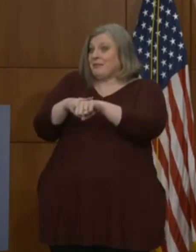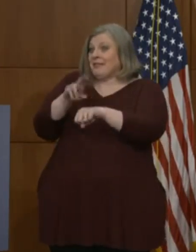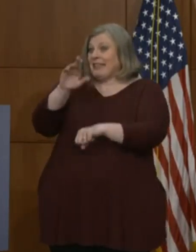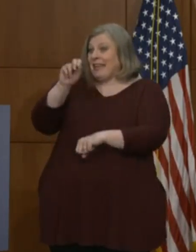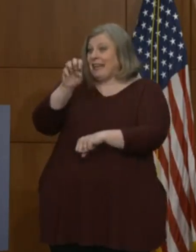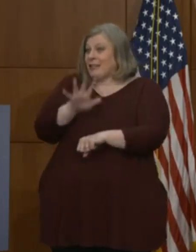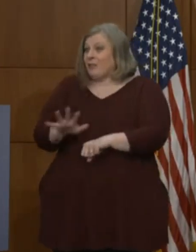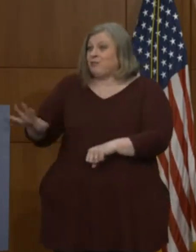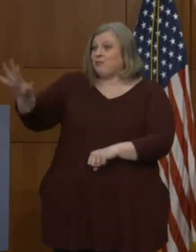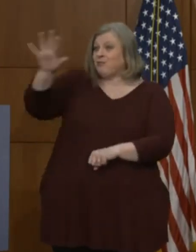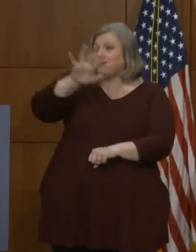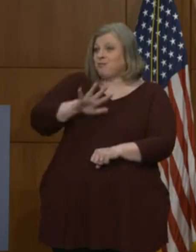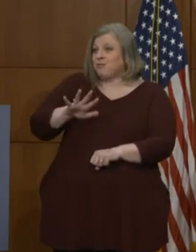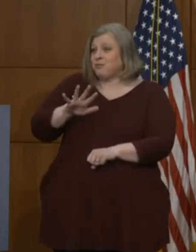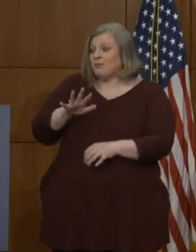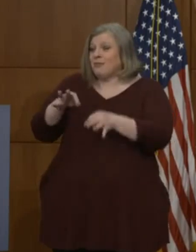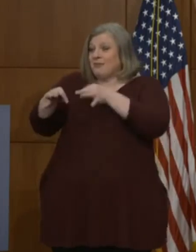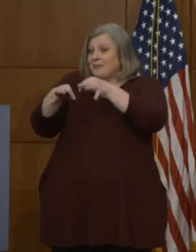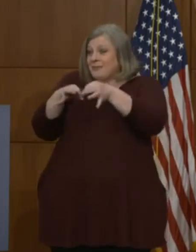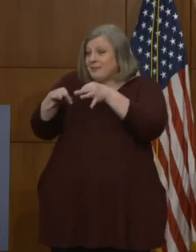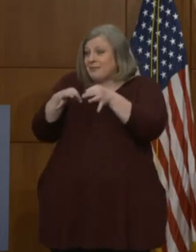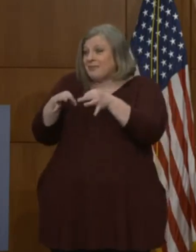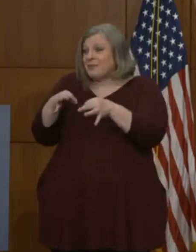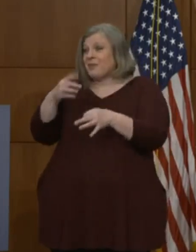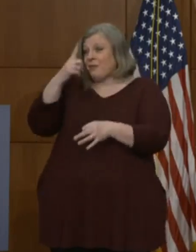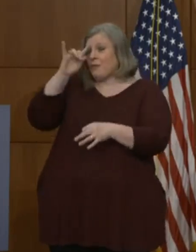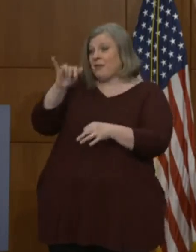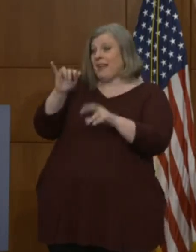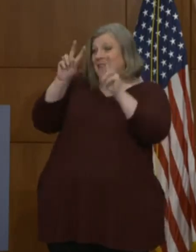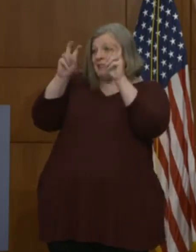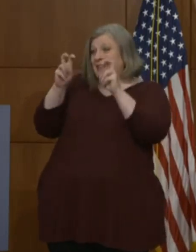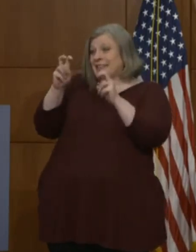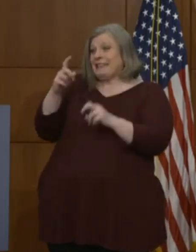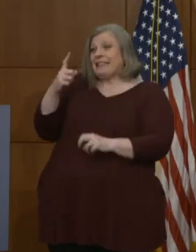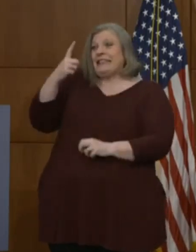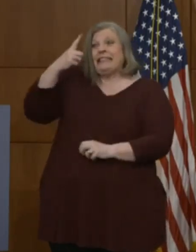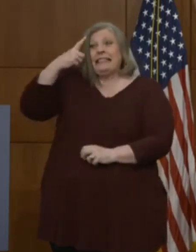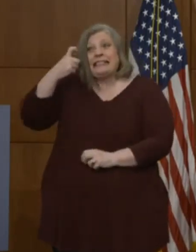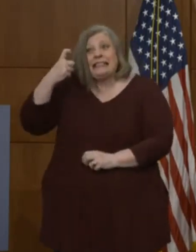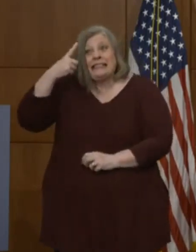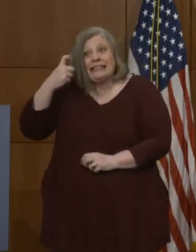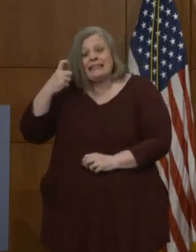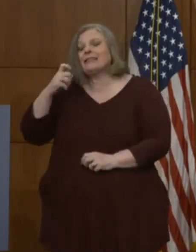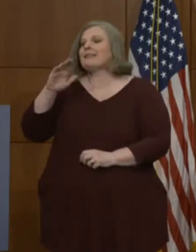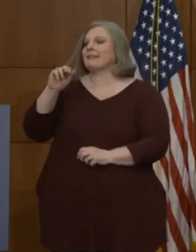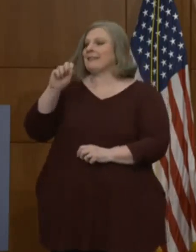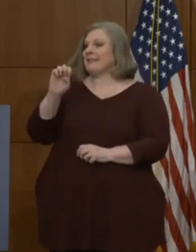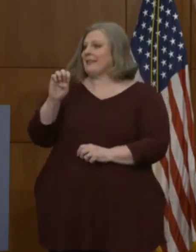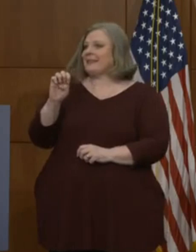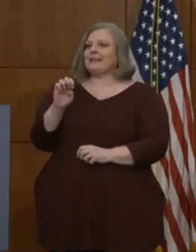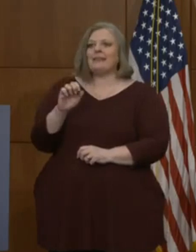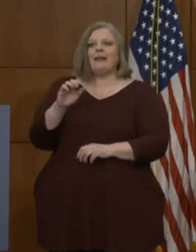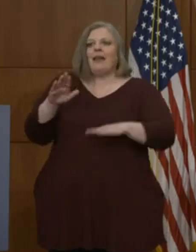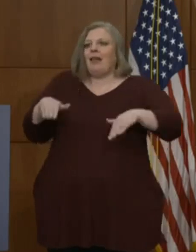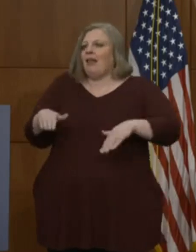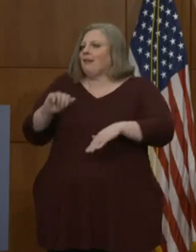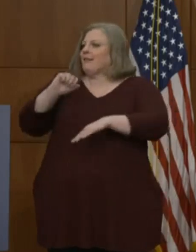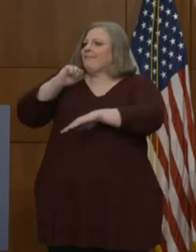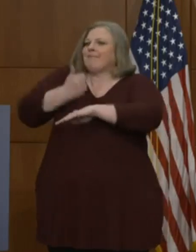UNDERSTANDING IS THAT A NATIONAL CASE DEFINITION FOR NATIONAL CASE DEFINITION FOR THOSE WHAT WE WOULD OTHERWISE THOSE WHAT WE WOULD OTHERWISE CALL A SUSPECT- CASE HAS NOT